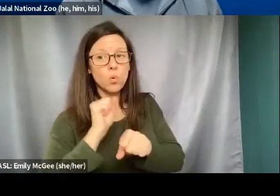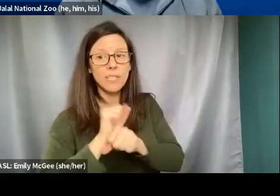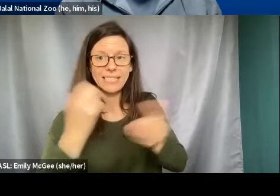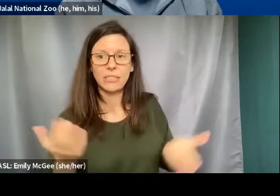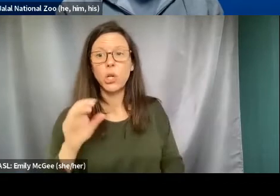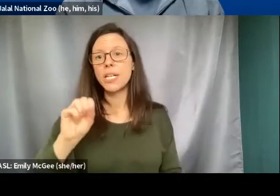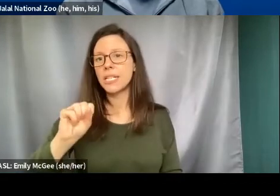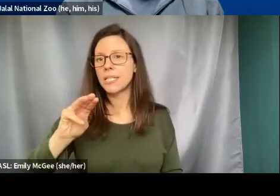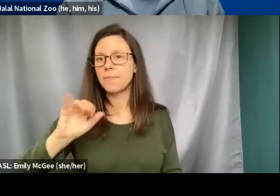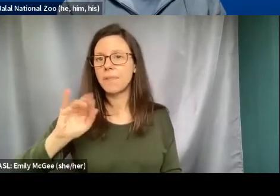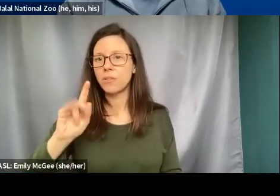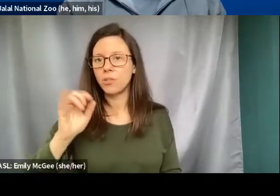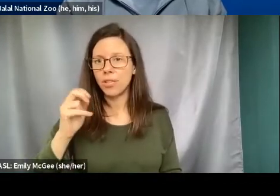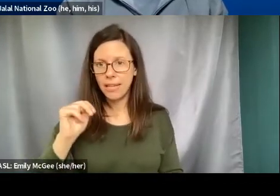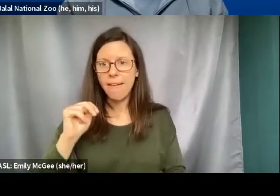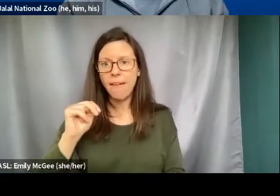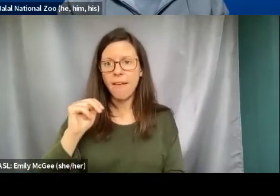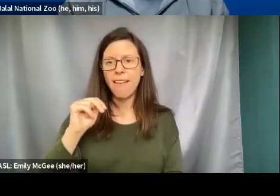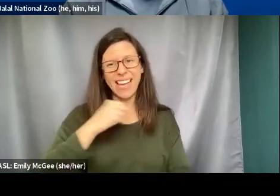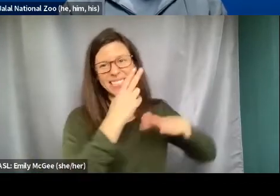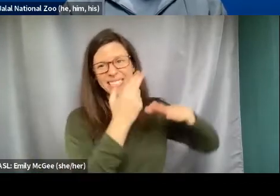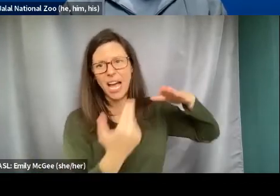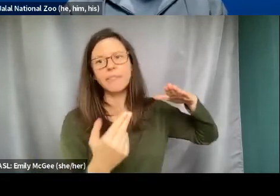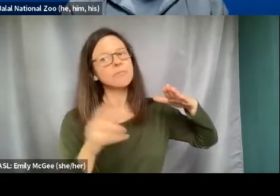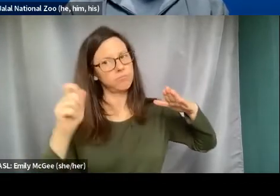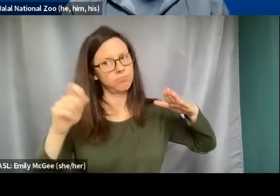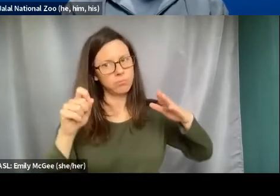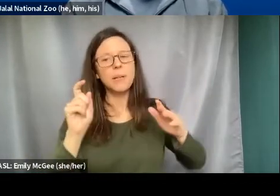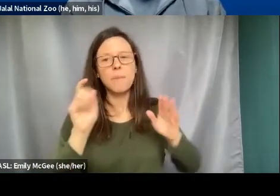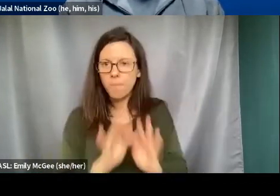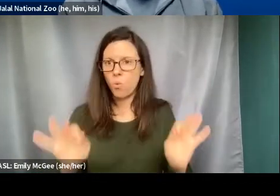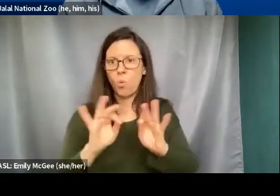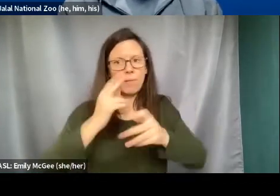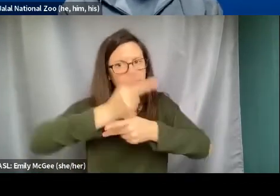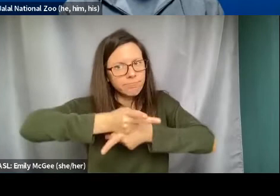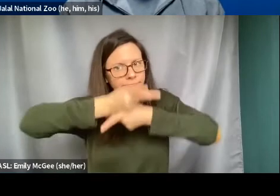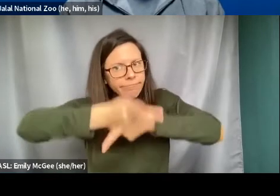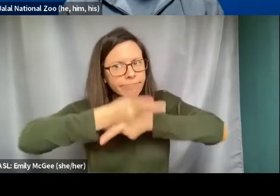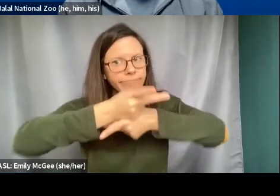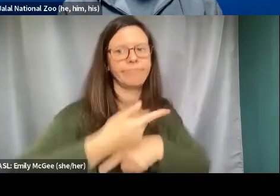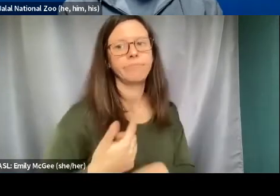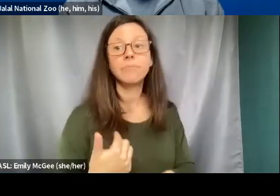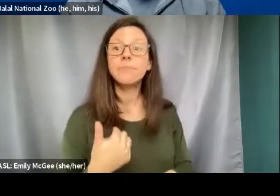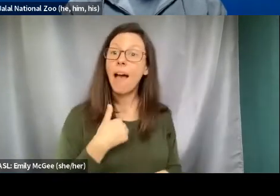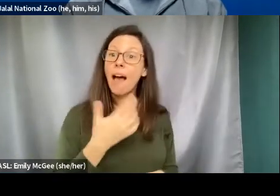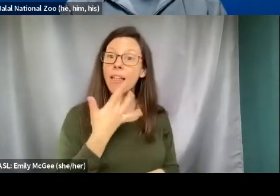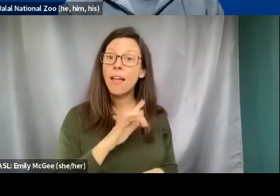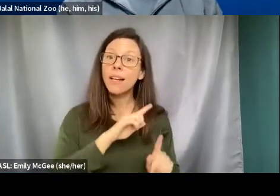to be very careful. Yes um, I was uh lucky enough to be able to uh go to Panama to